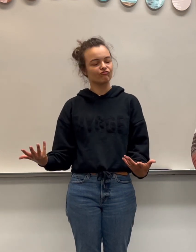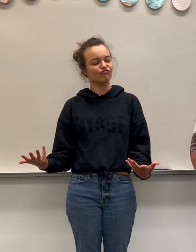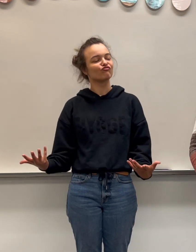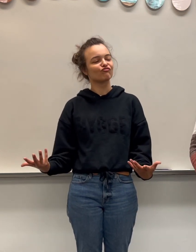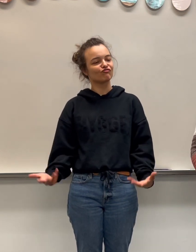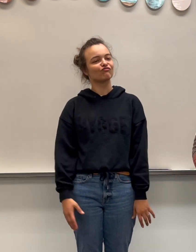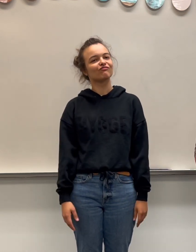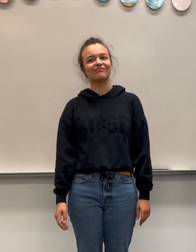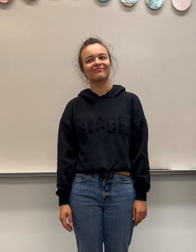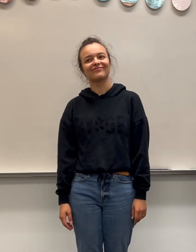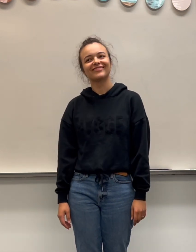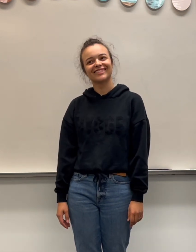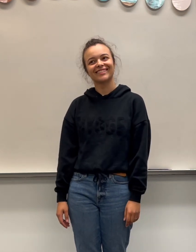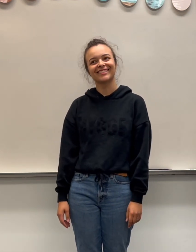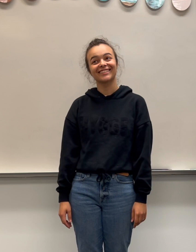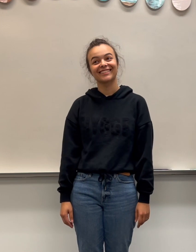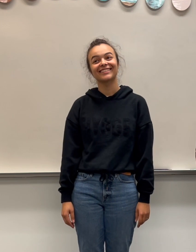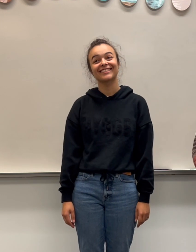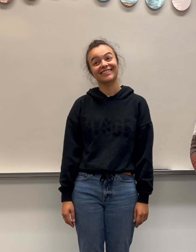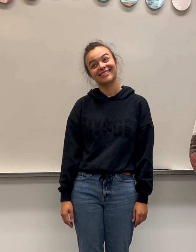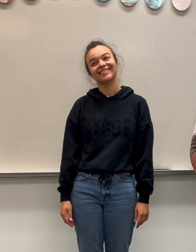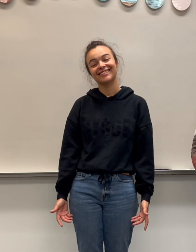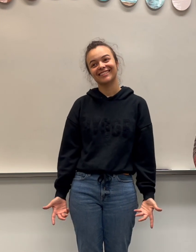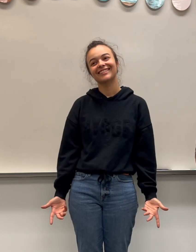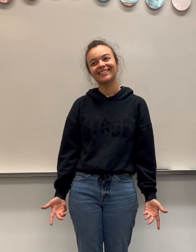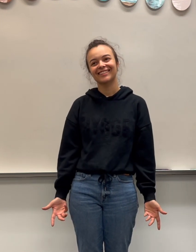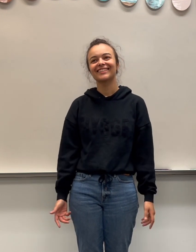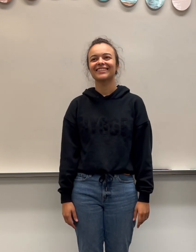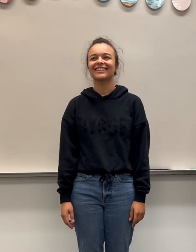it was in Middle School we're not going to give you any bad words in sign language today we're